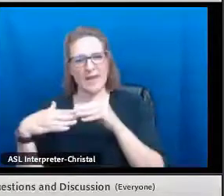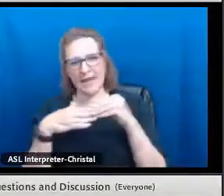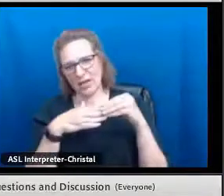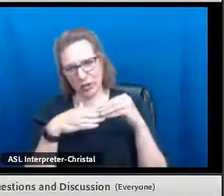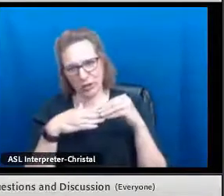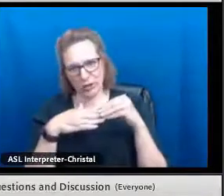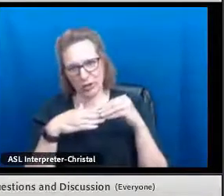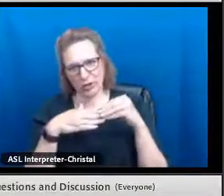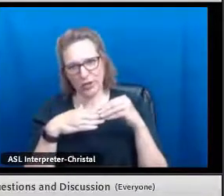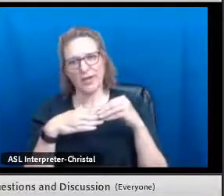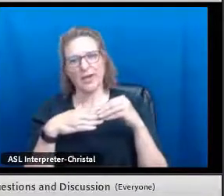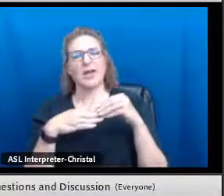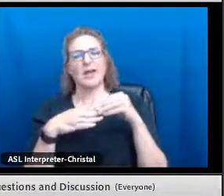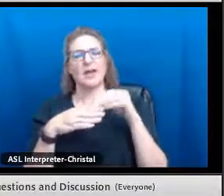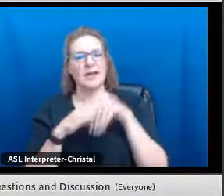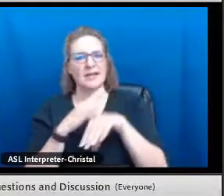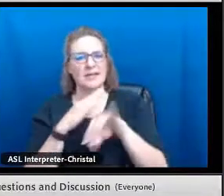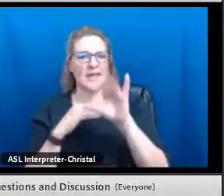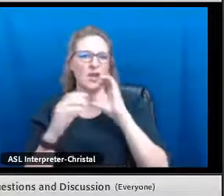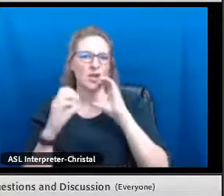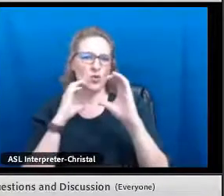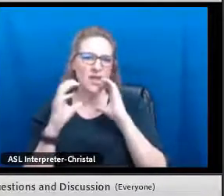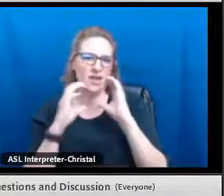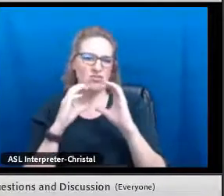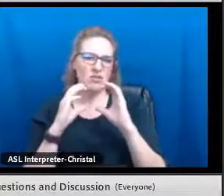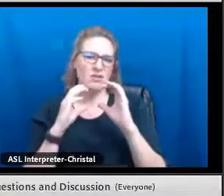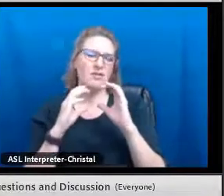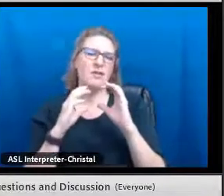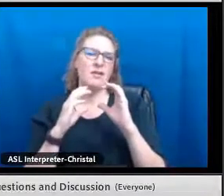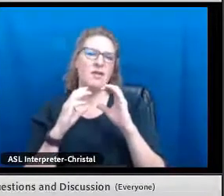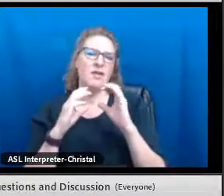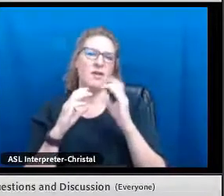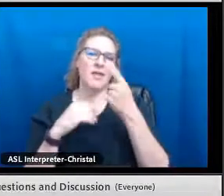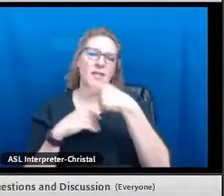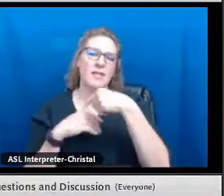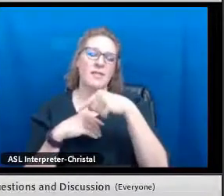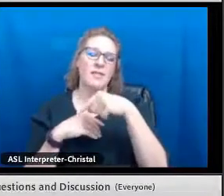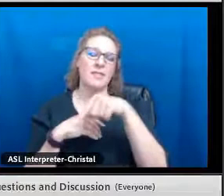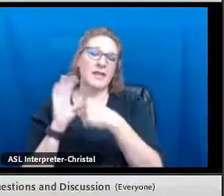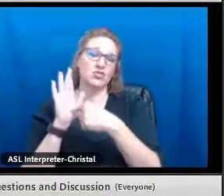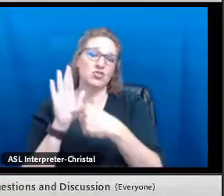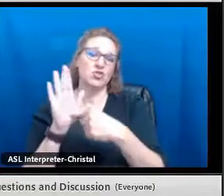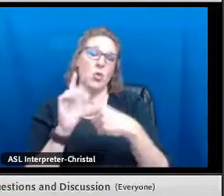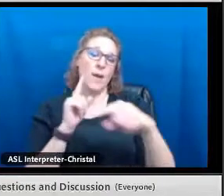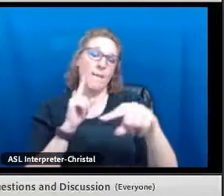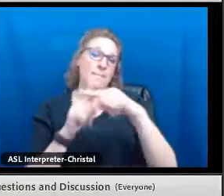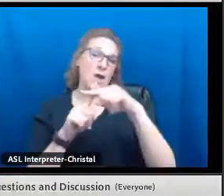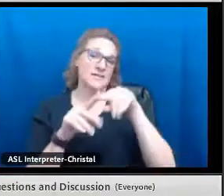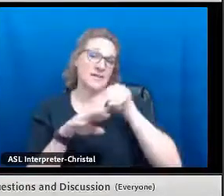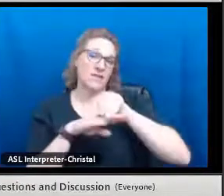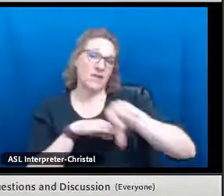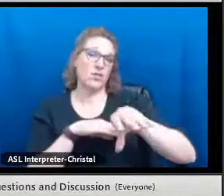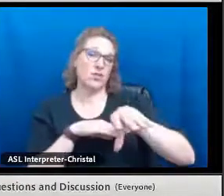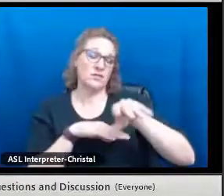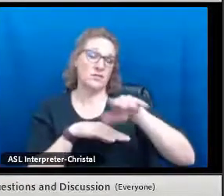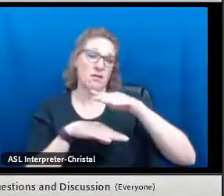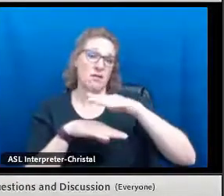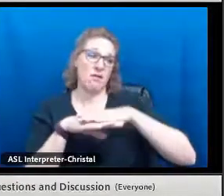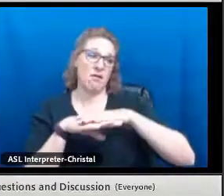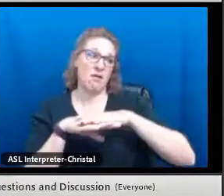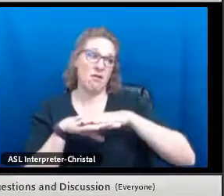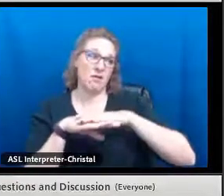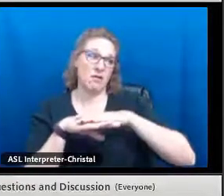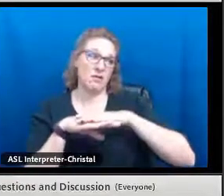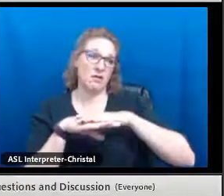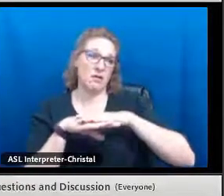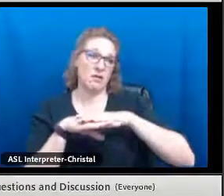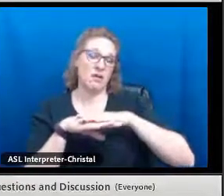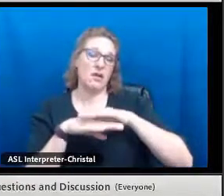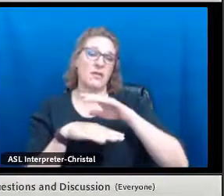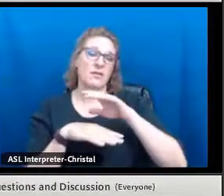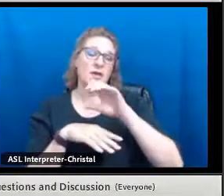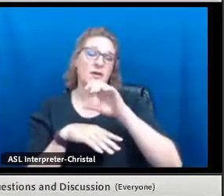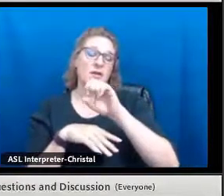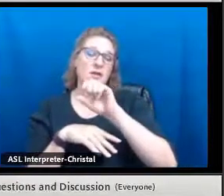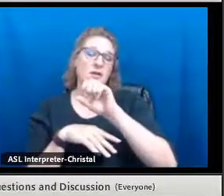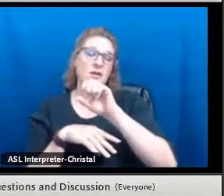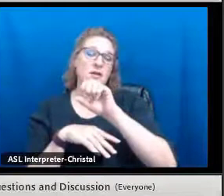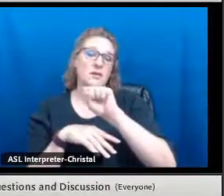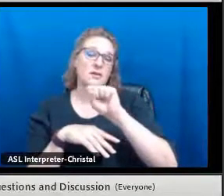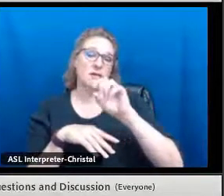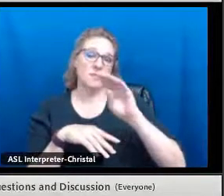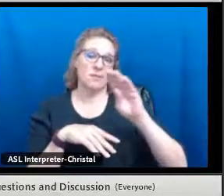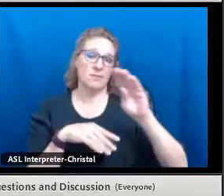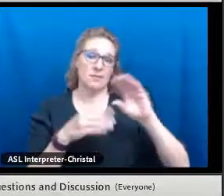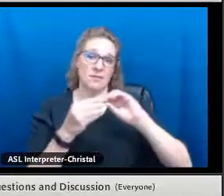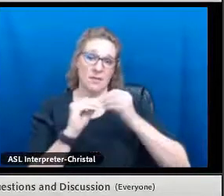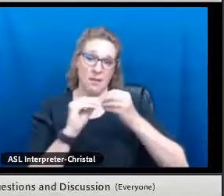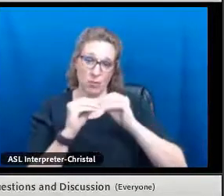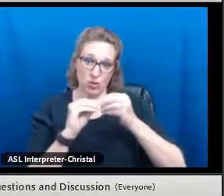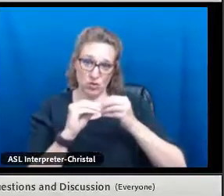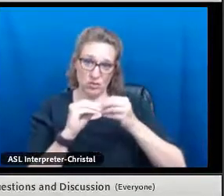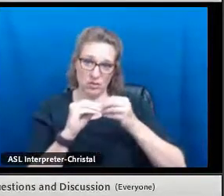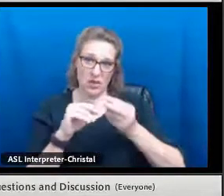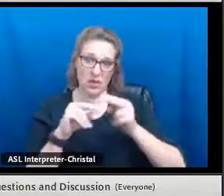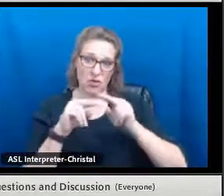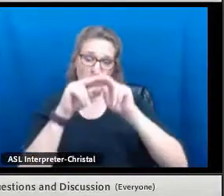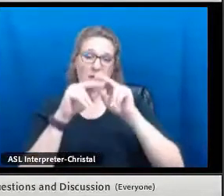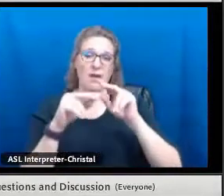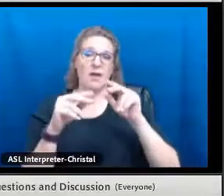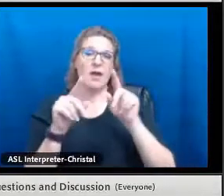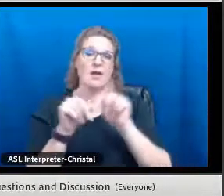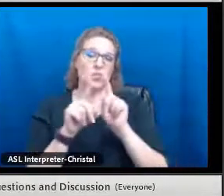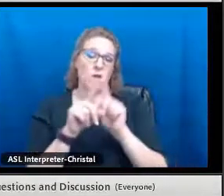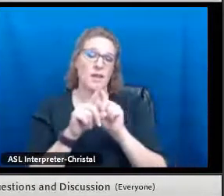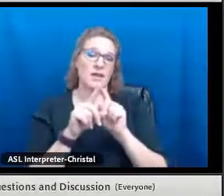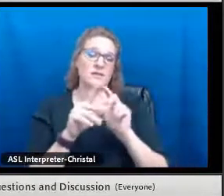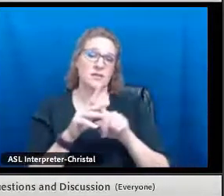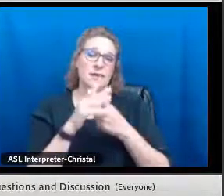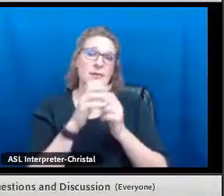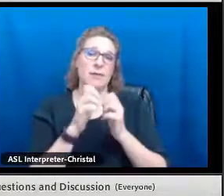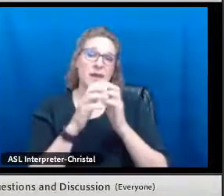have a positive reflection on the seal numbers and also have many other languages as well.